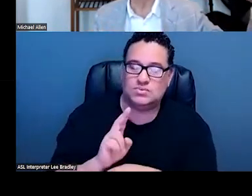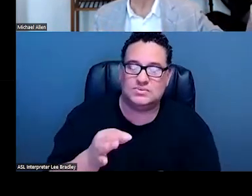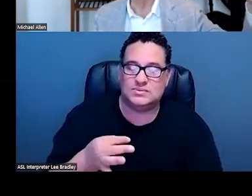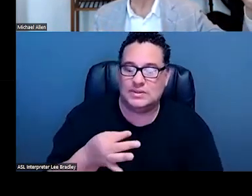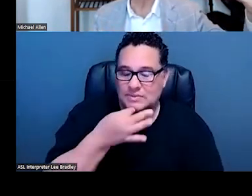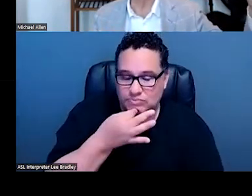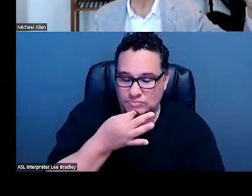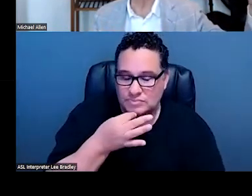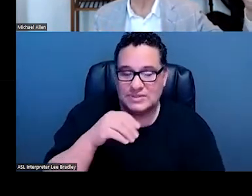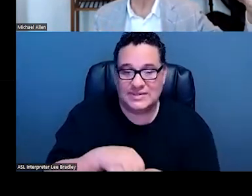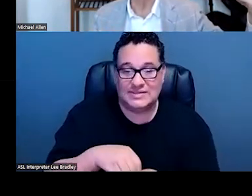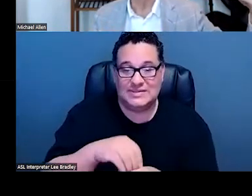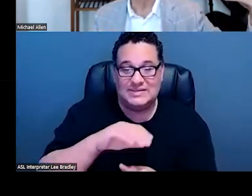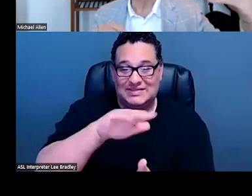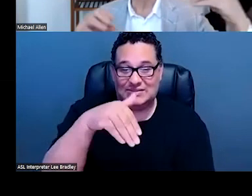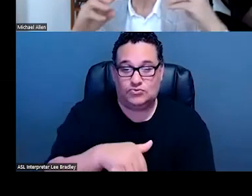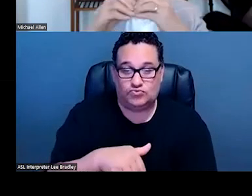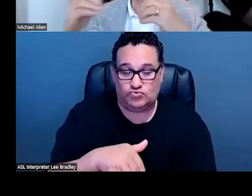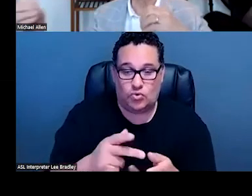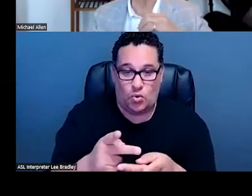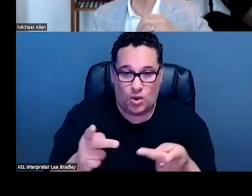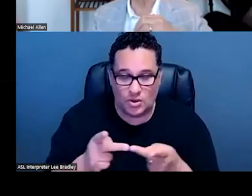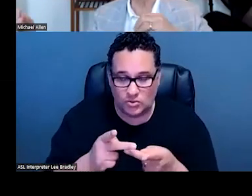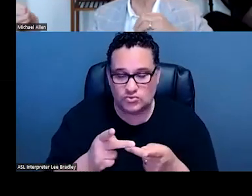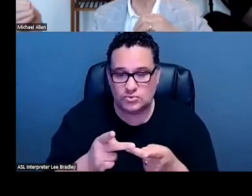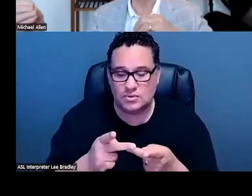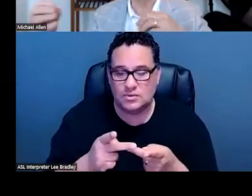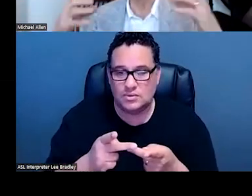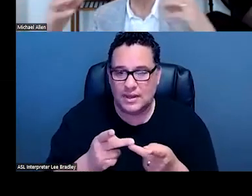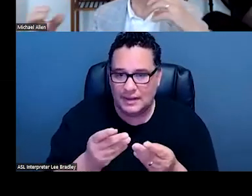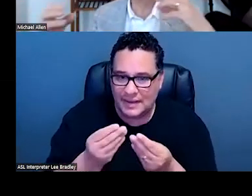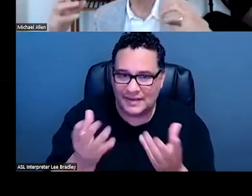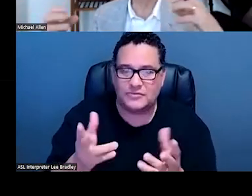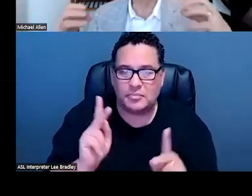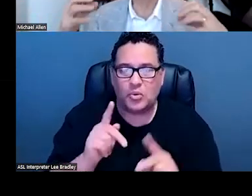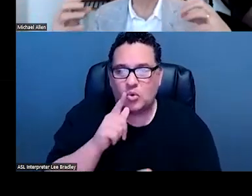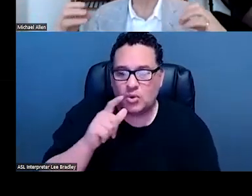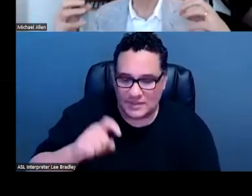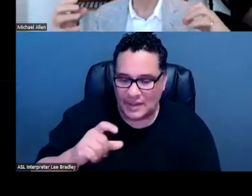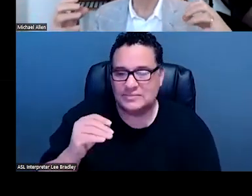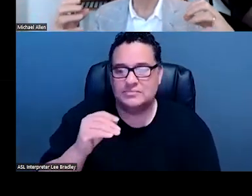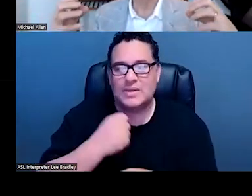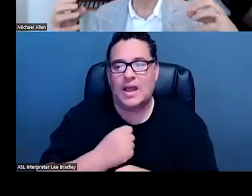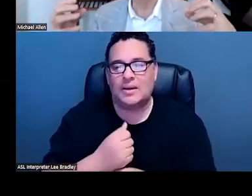CENTRAL LOCATION, DELIVER IT TO THE PEOPLE WHO NEED IT AND MAKE BETTER DECISIONS ABOUT THE CARE